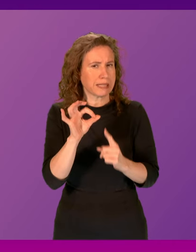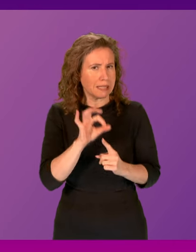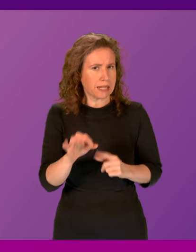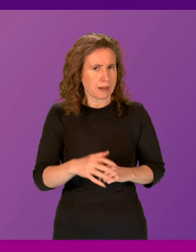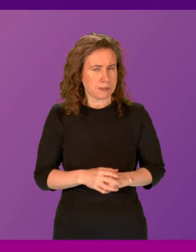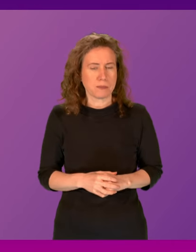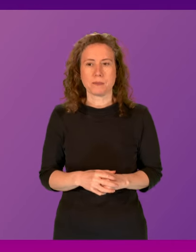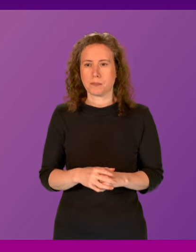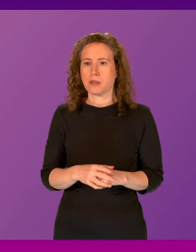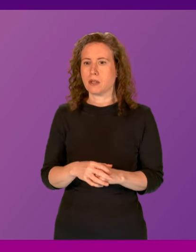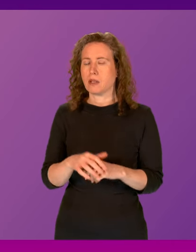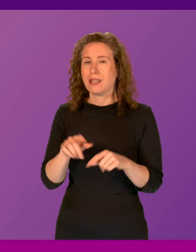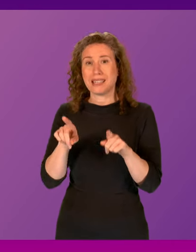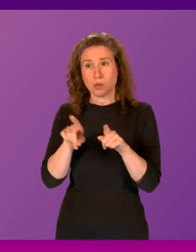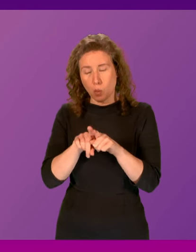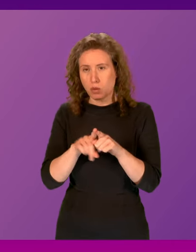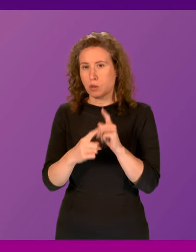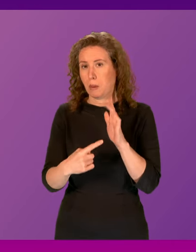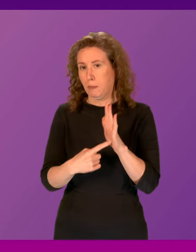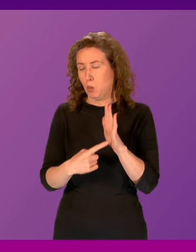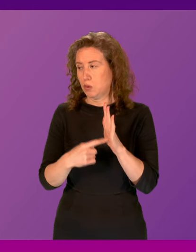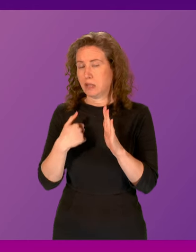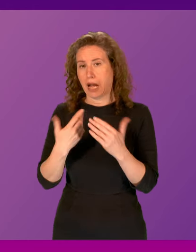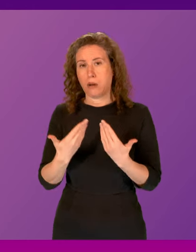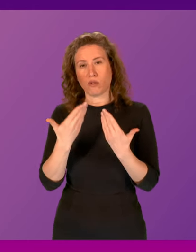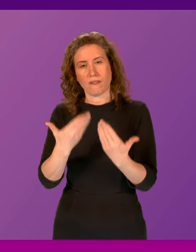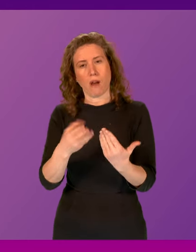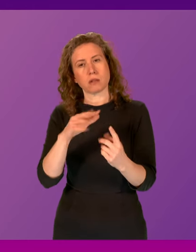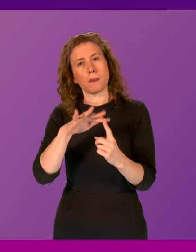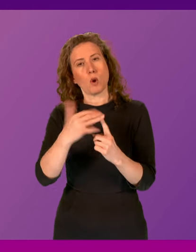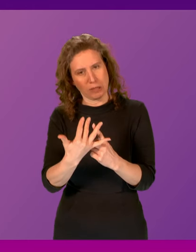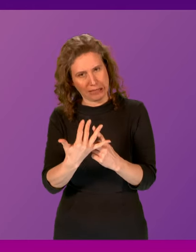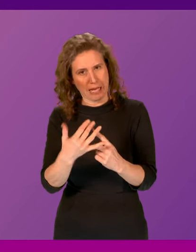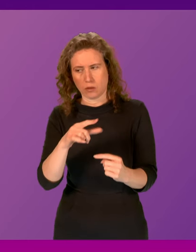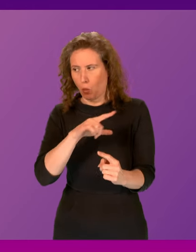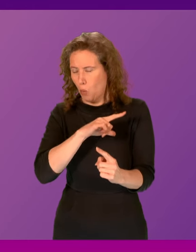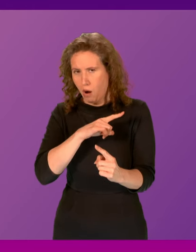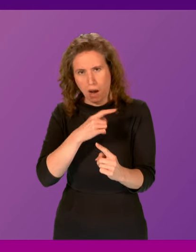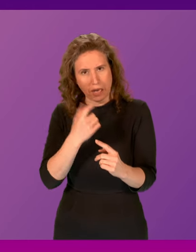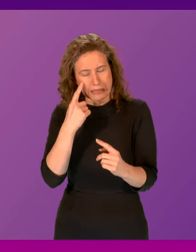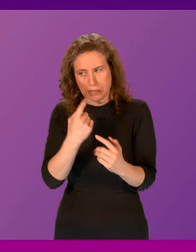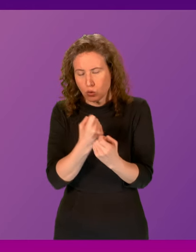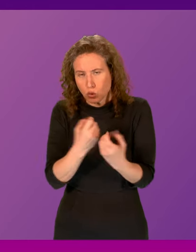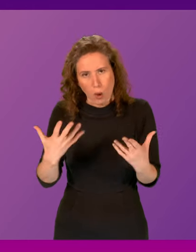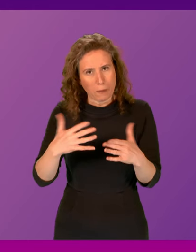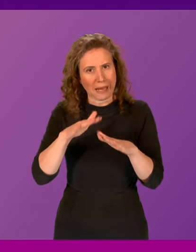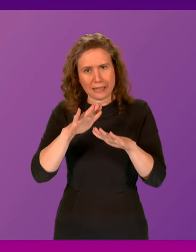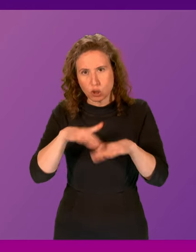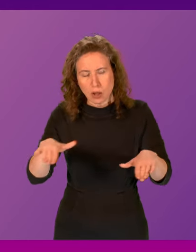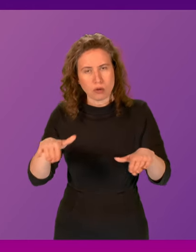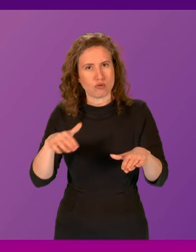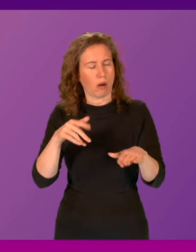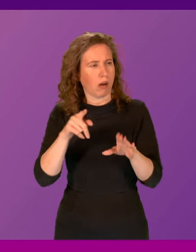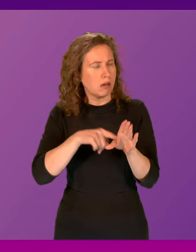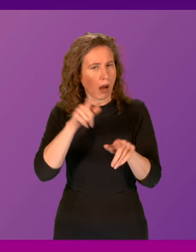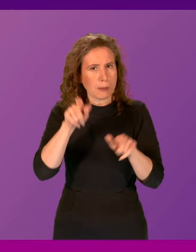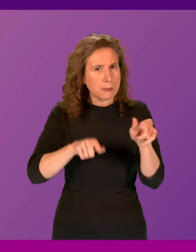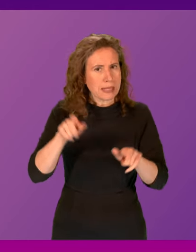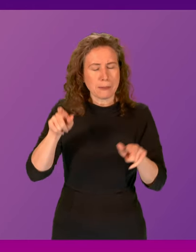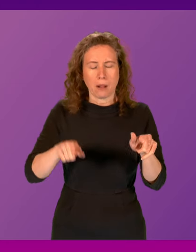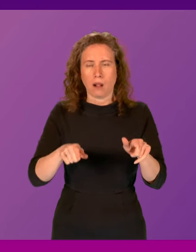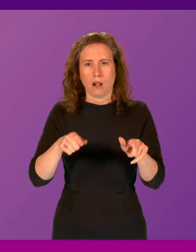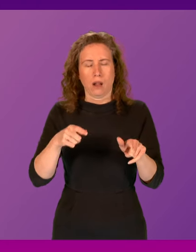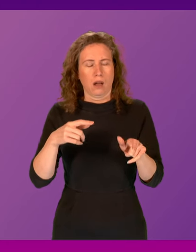As ever, it is important to provide some context for why such high numbers of children are waiting.